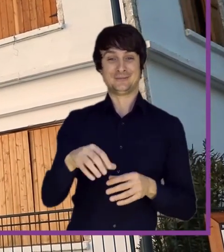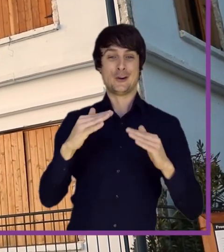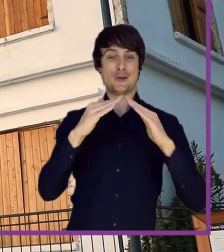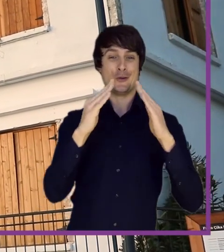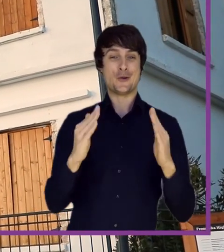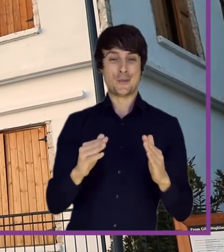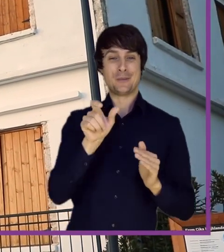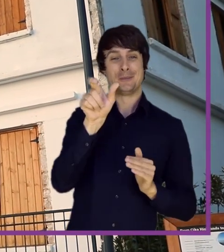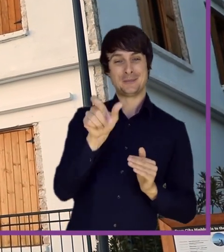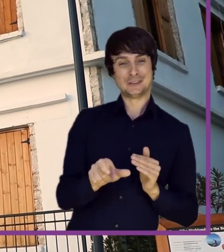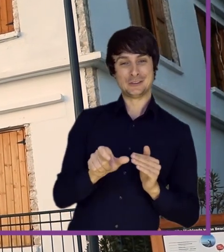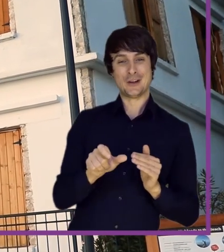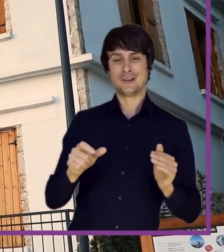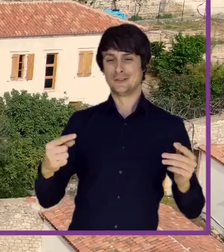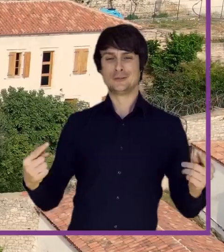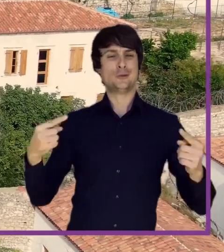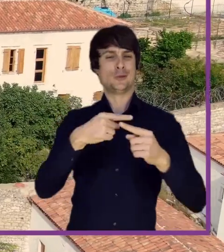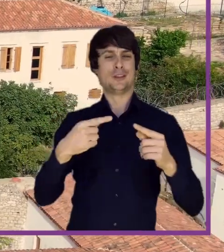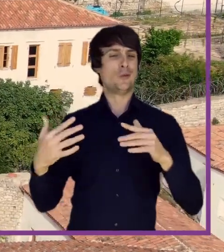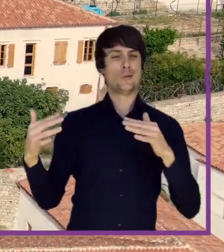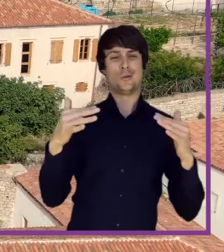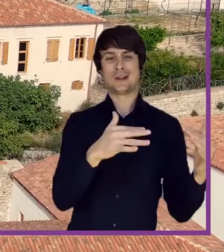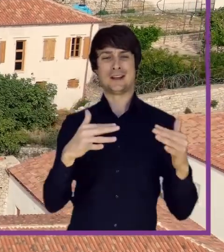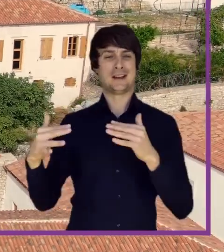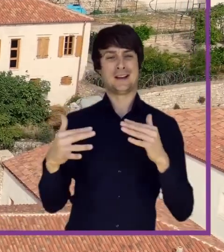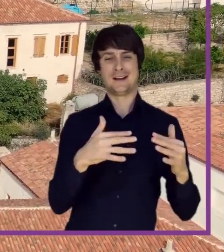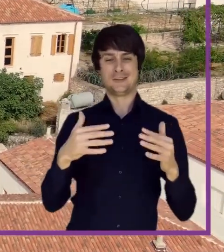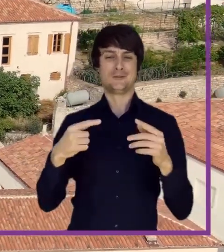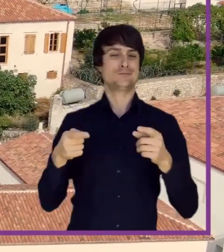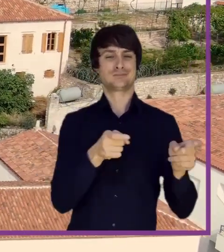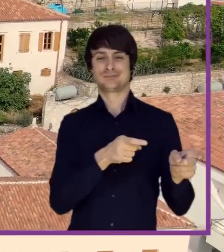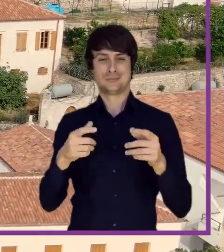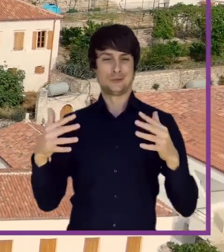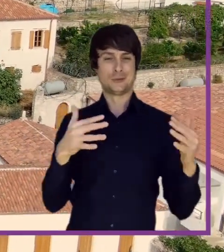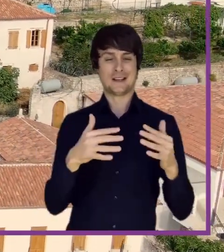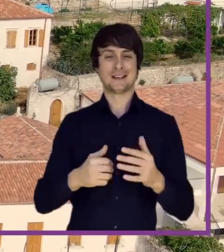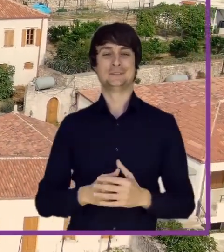and who is considered the author of the Himariote poem “Who is the flower of the vilayet?”.